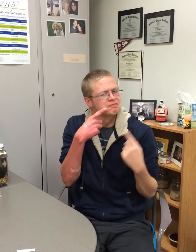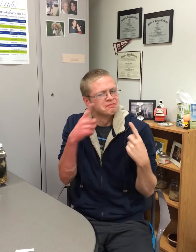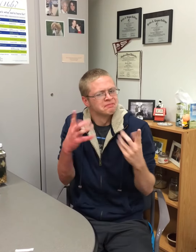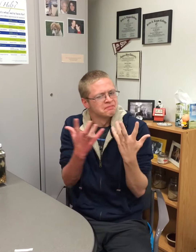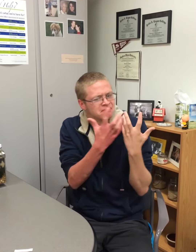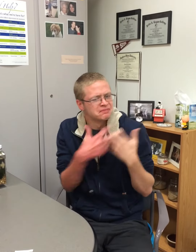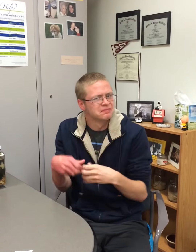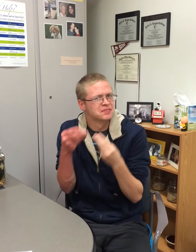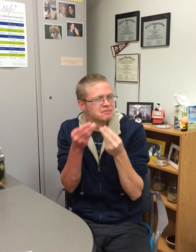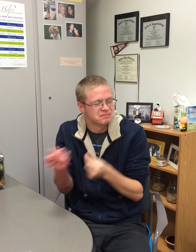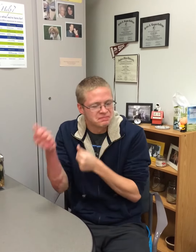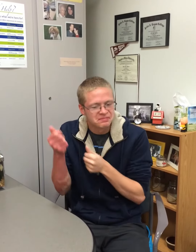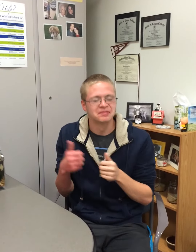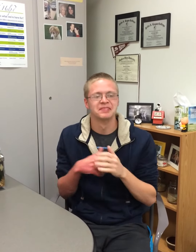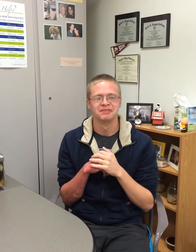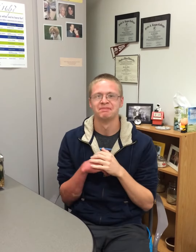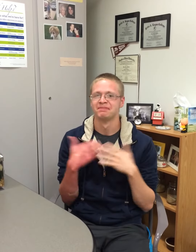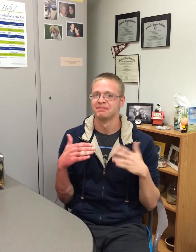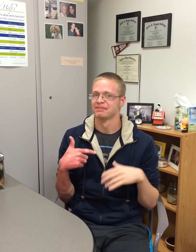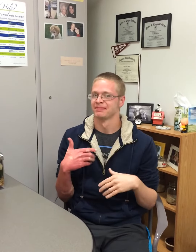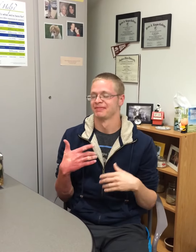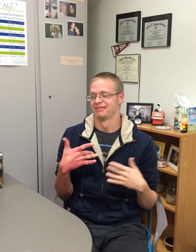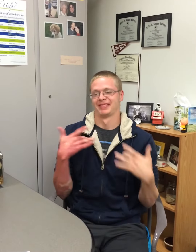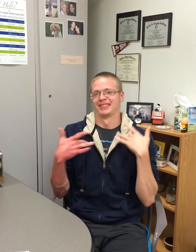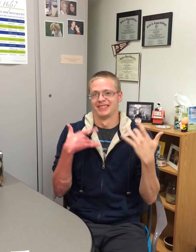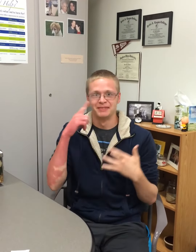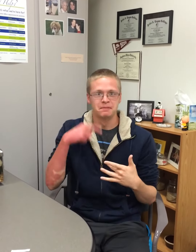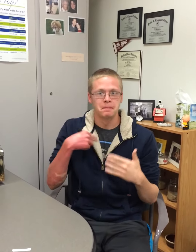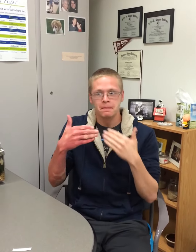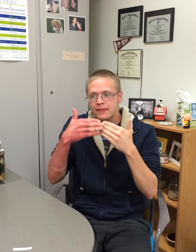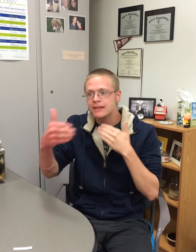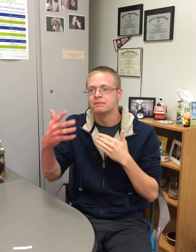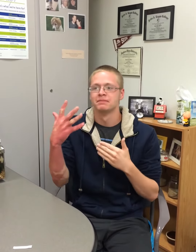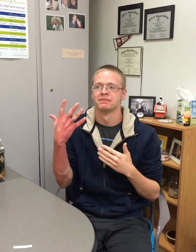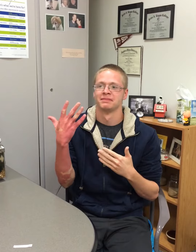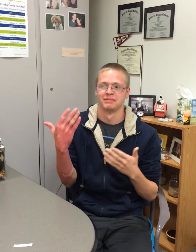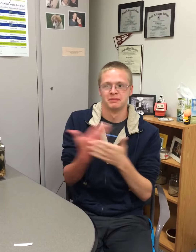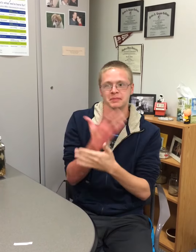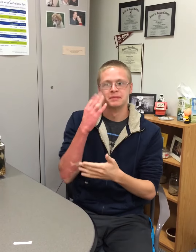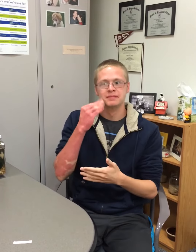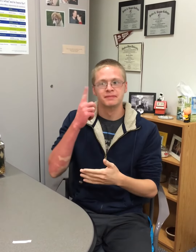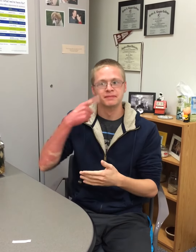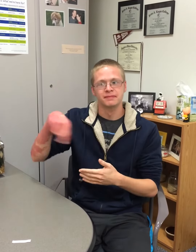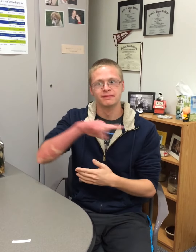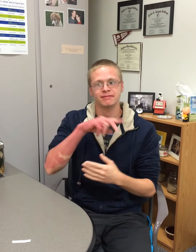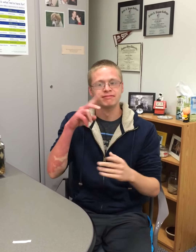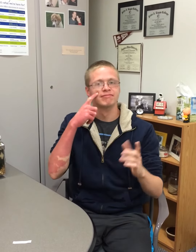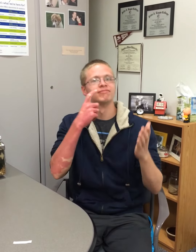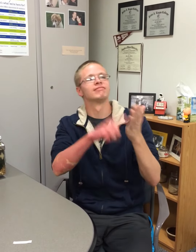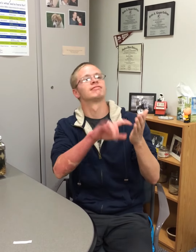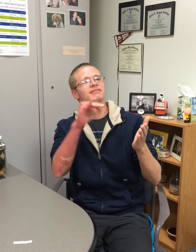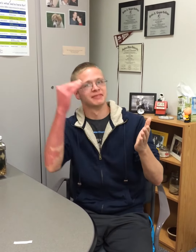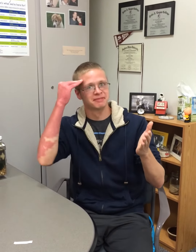but it worked out great in the end. I'm excited to get things moving. This will be a great experience for the campus